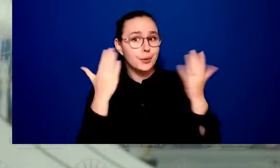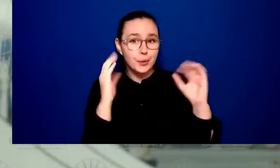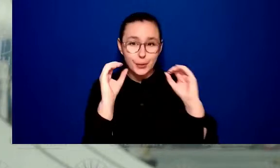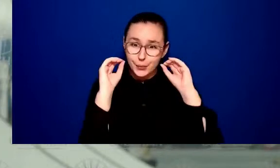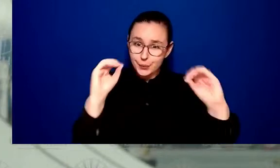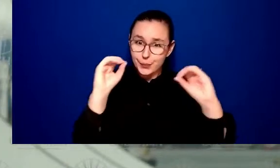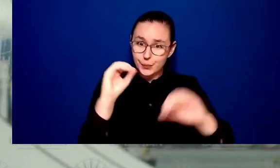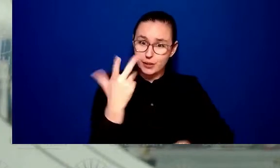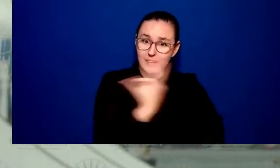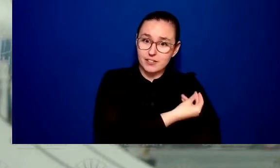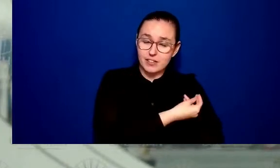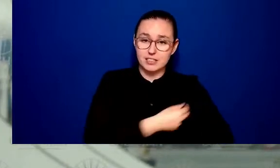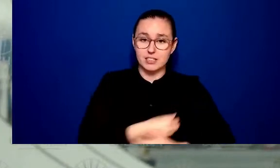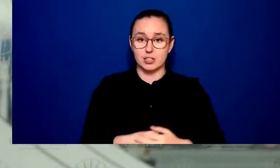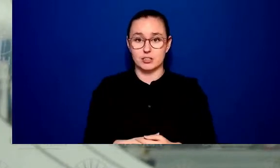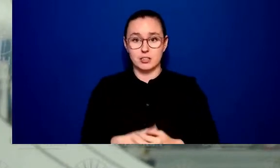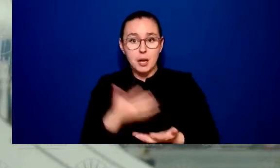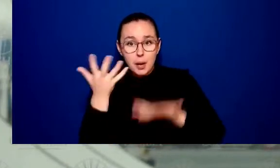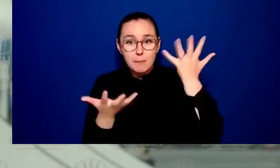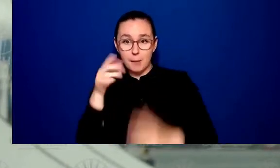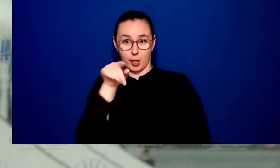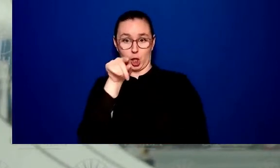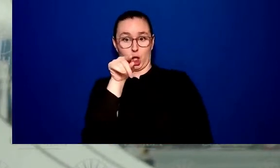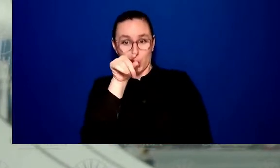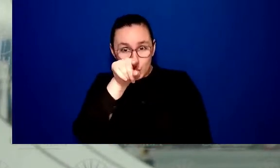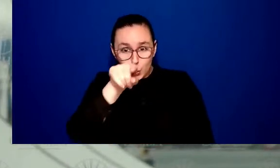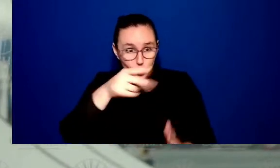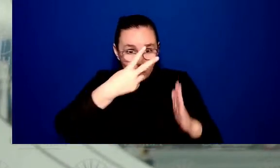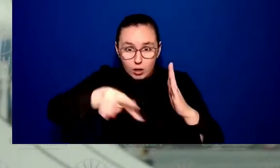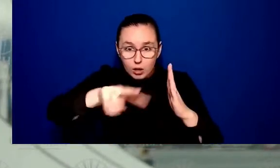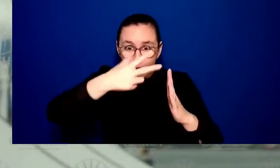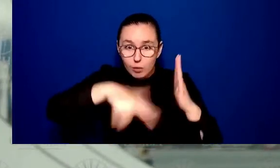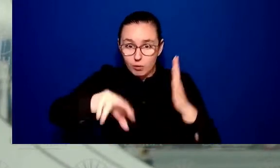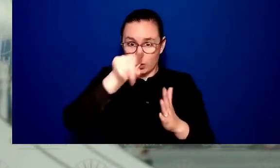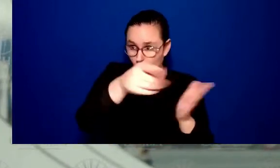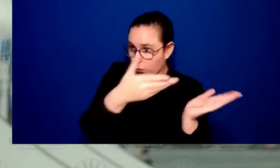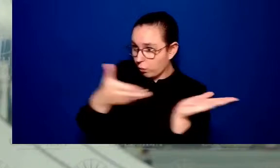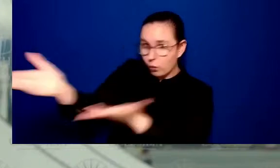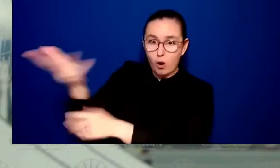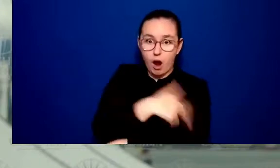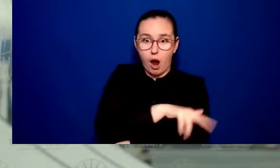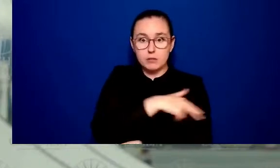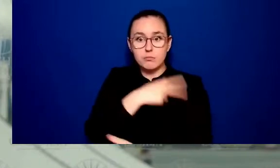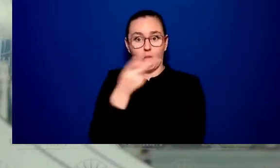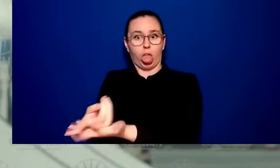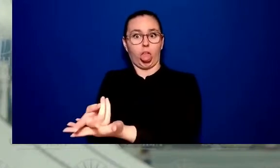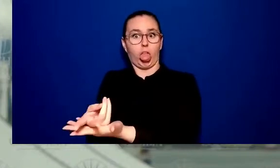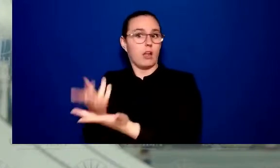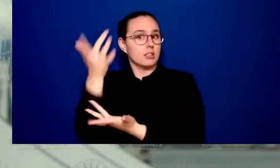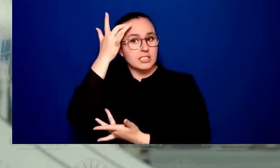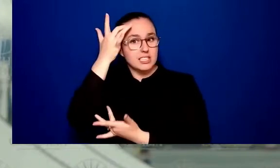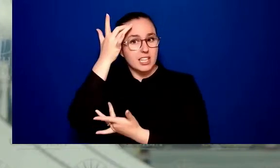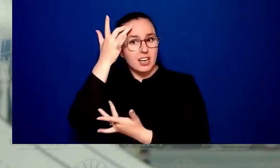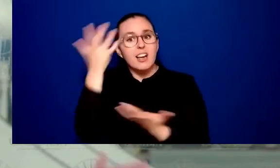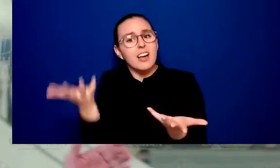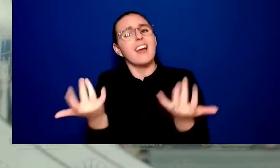two or three weeks. I say to them now is the time Shirley now is the time to get vaccinated. With the whole